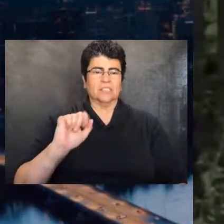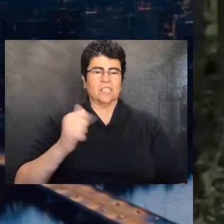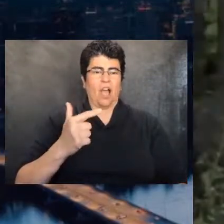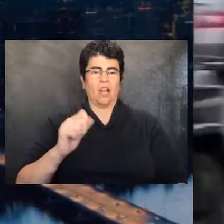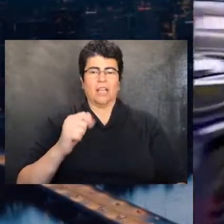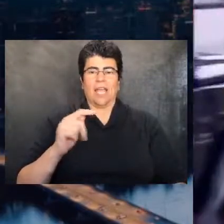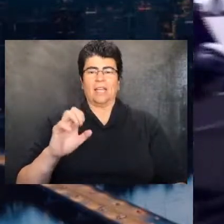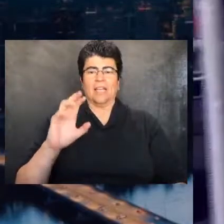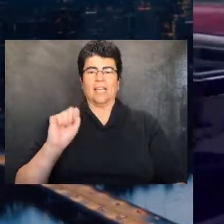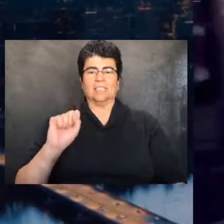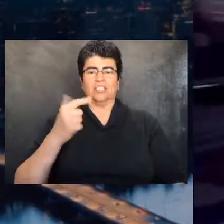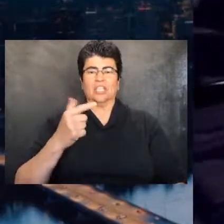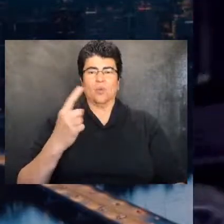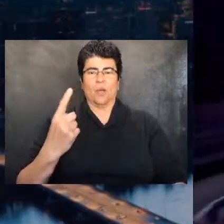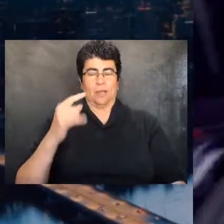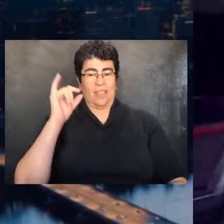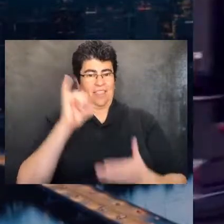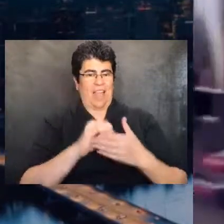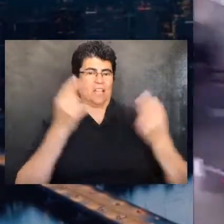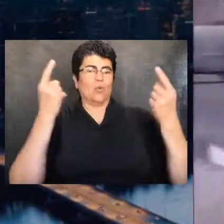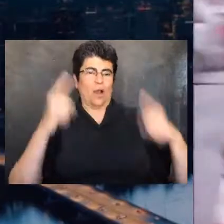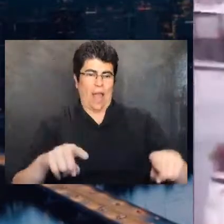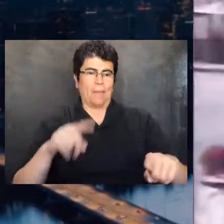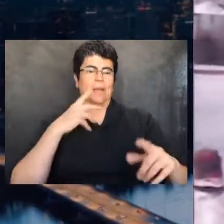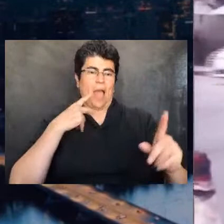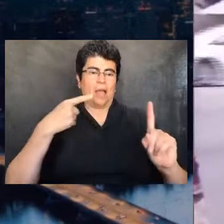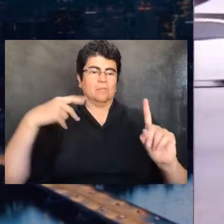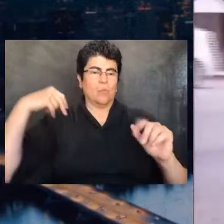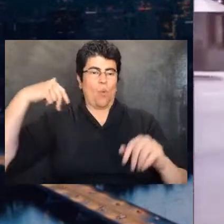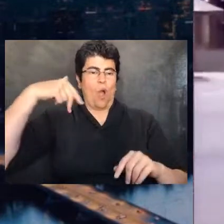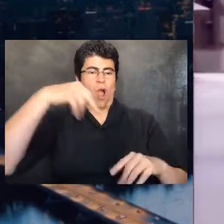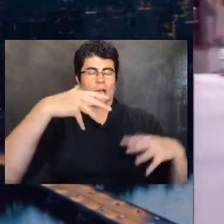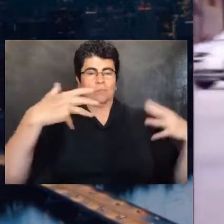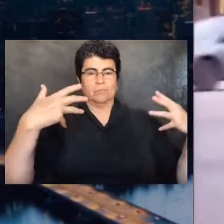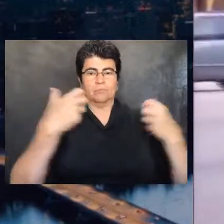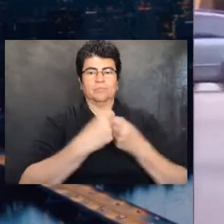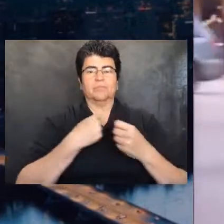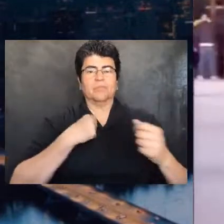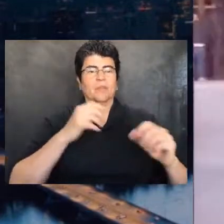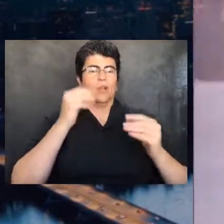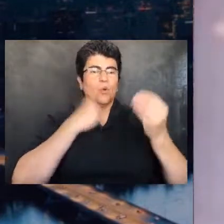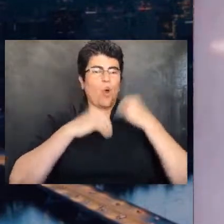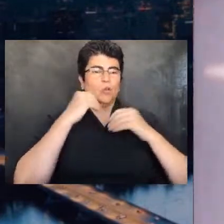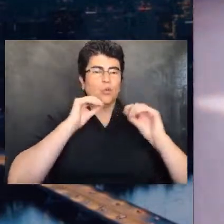This is right where I was hit. Obi was loading groceries into his parked car